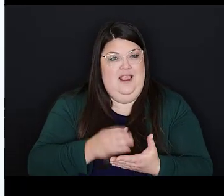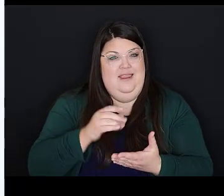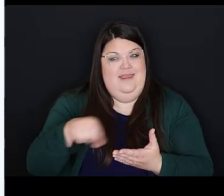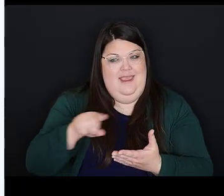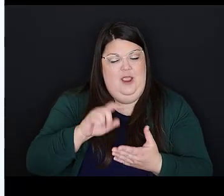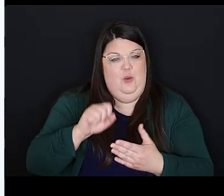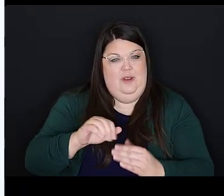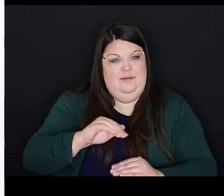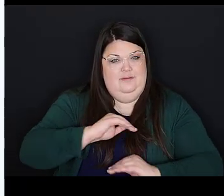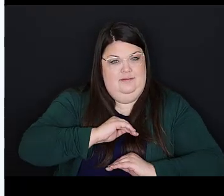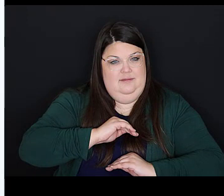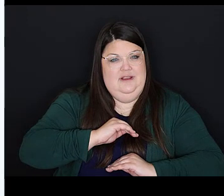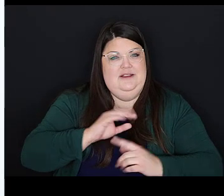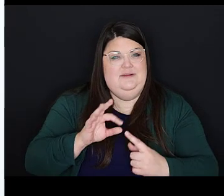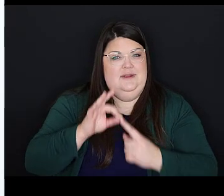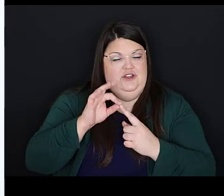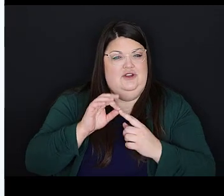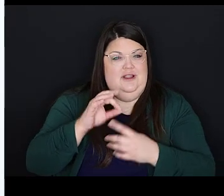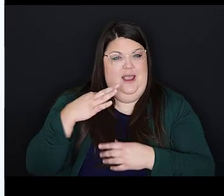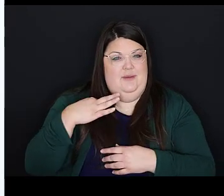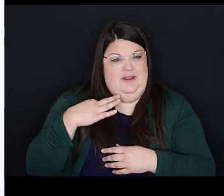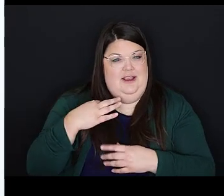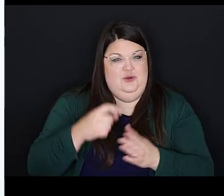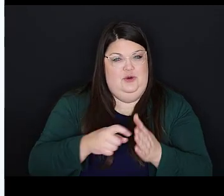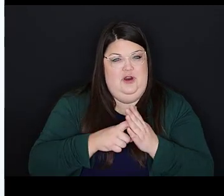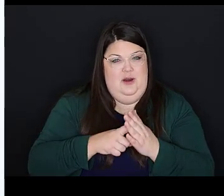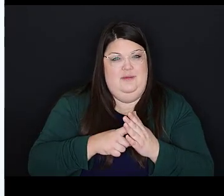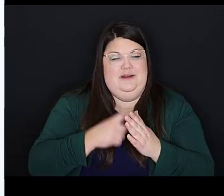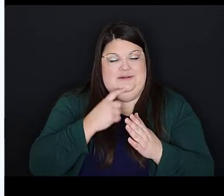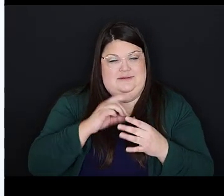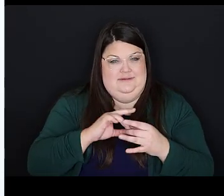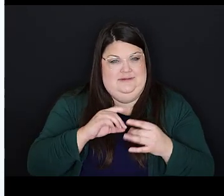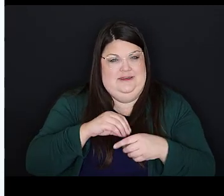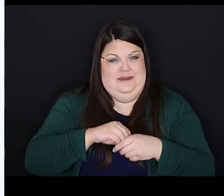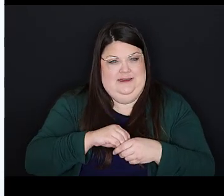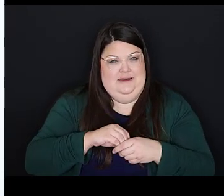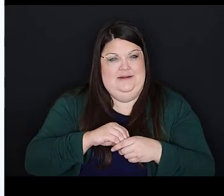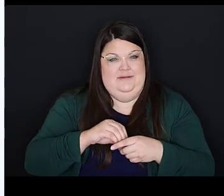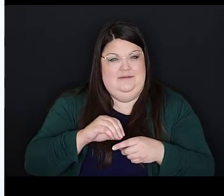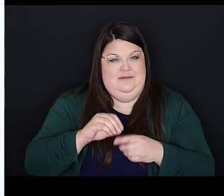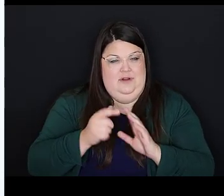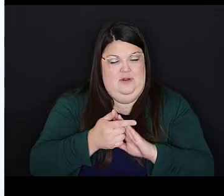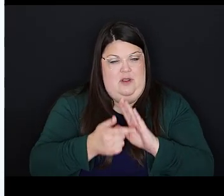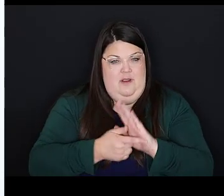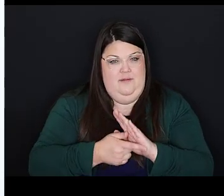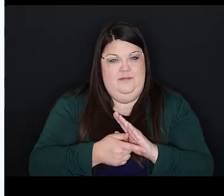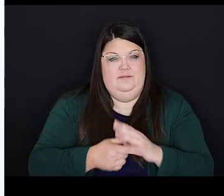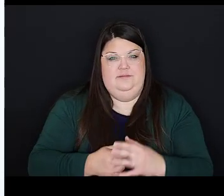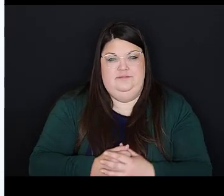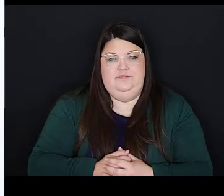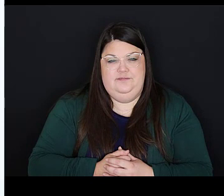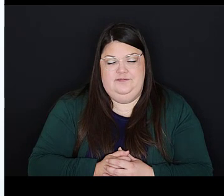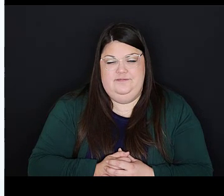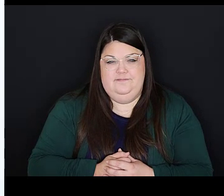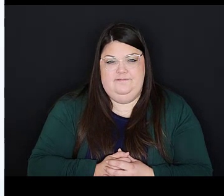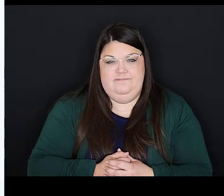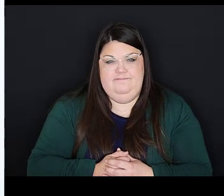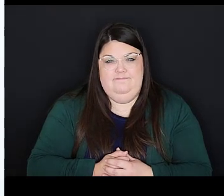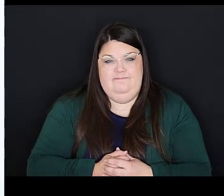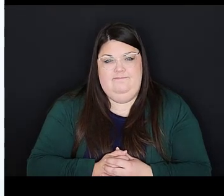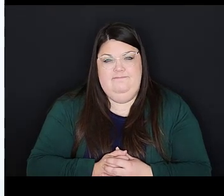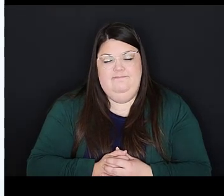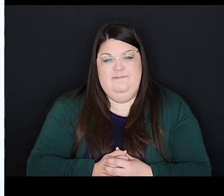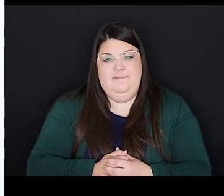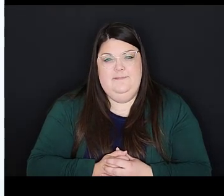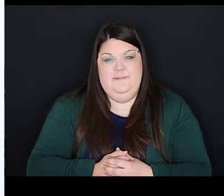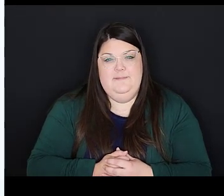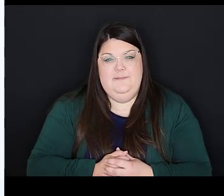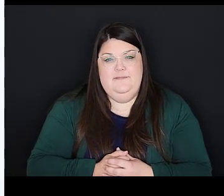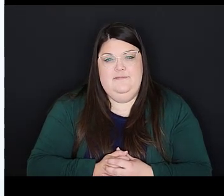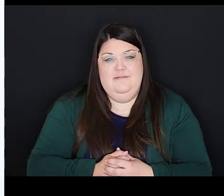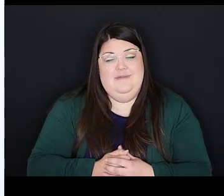meet the special application requirements stated at 34 C.F.R. and 371.21(a)-(k). Each